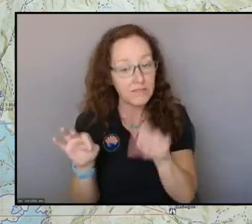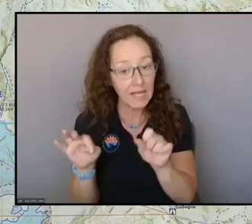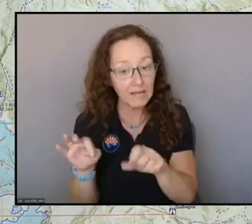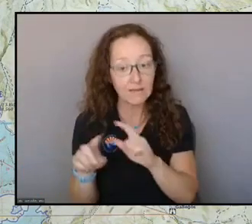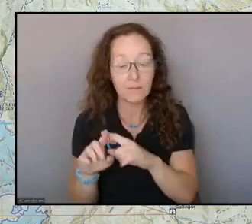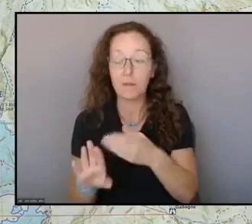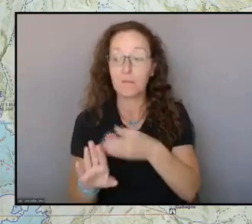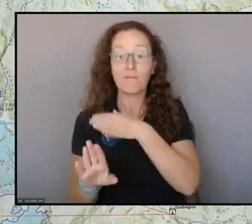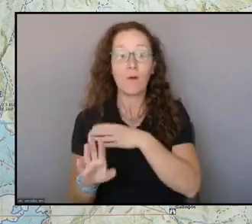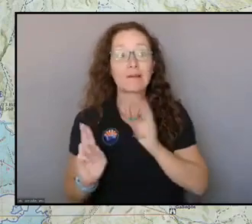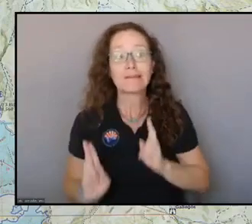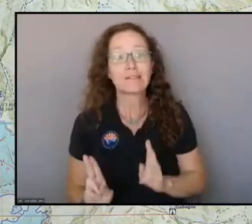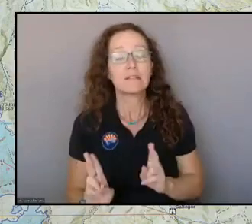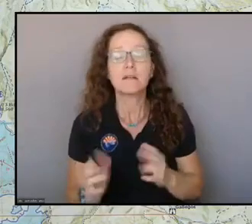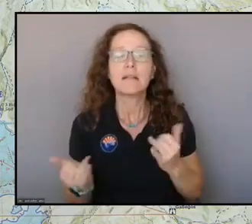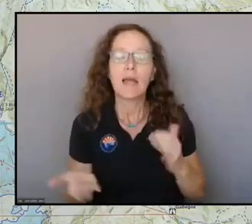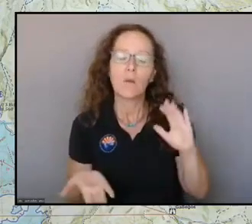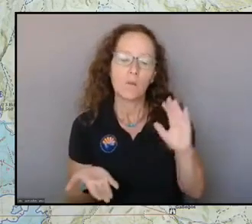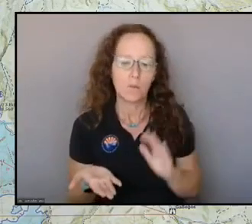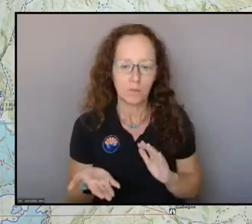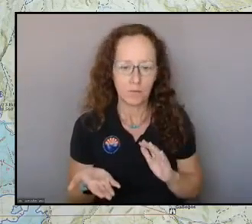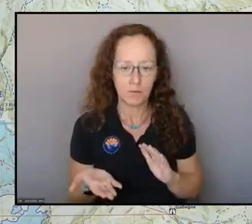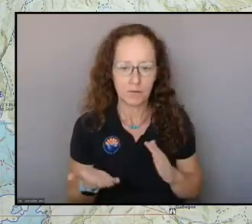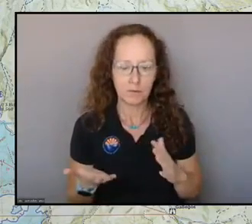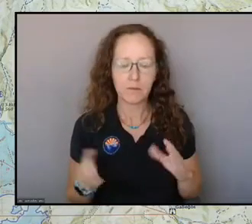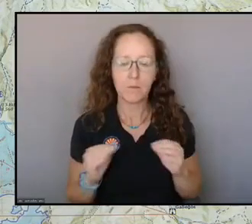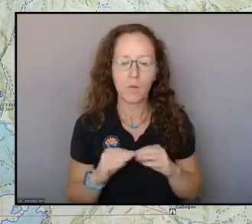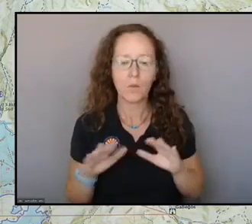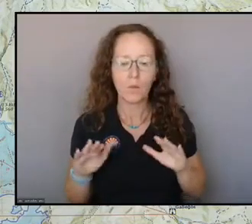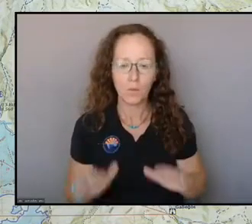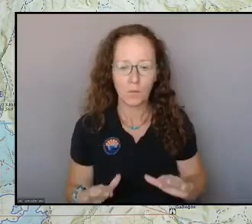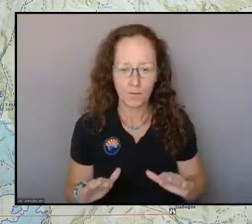SO TODAY WE ACTUALLY HAD A PIECE OF EQUIPMENT CAUSE A